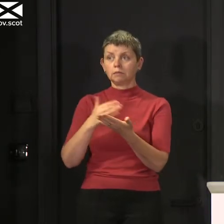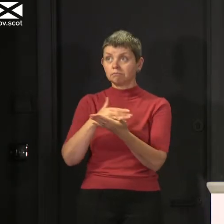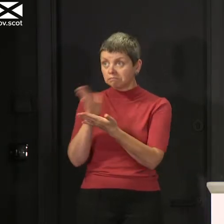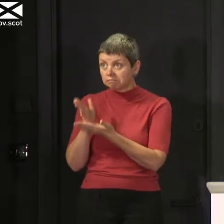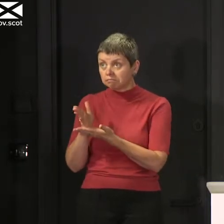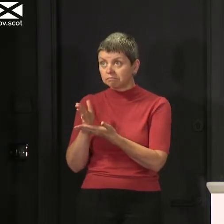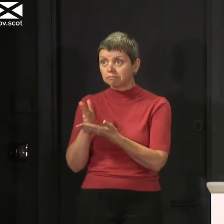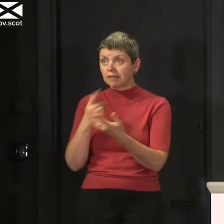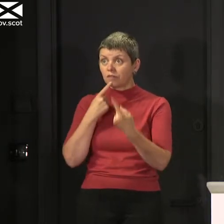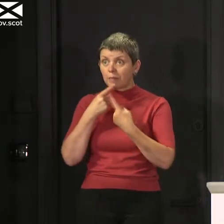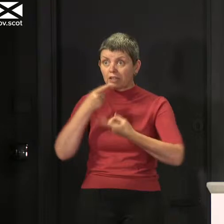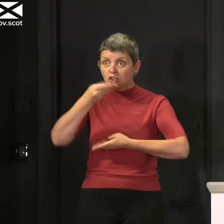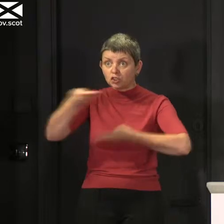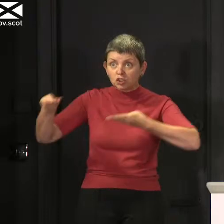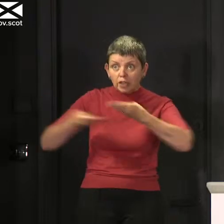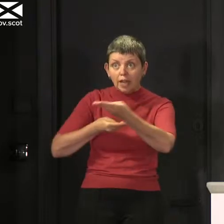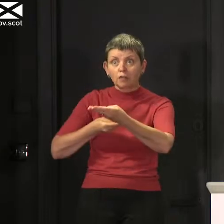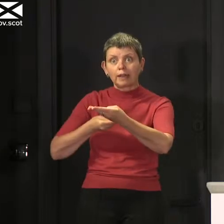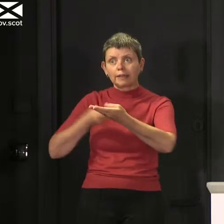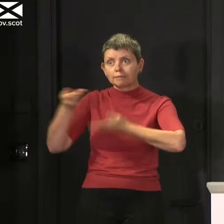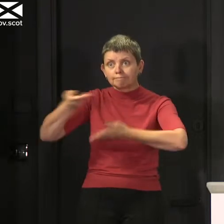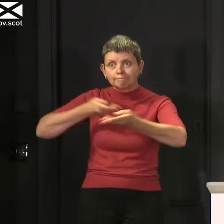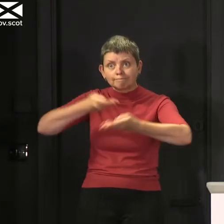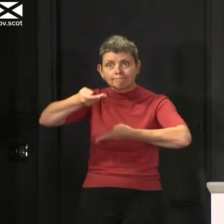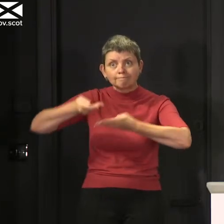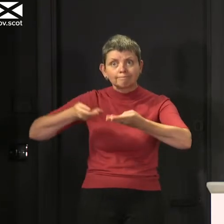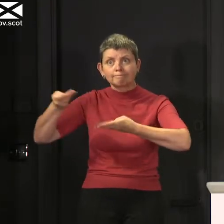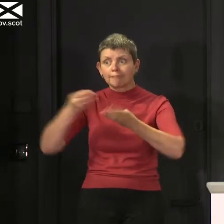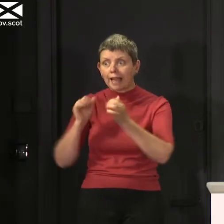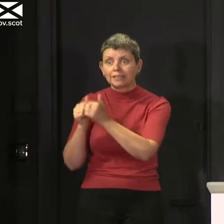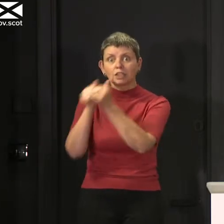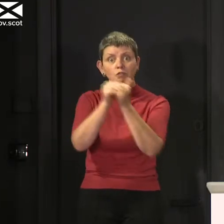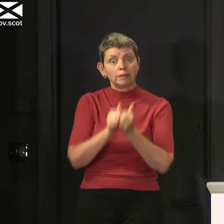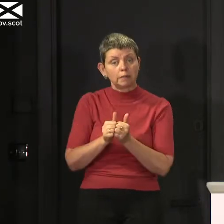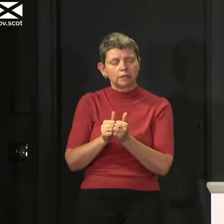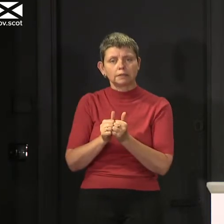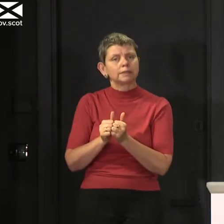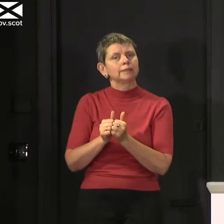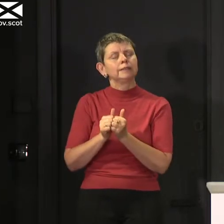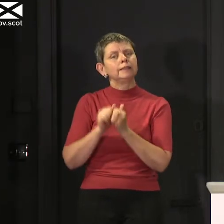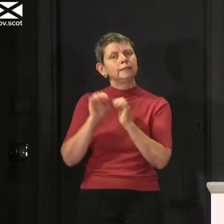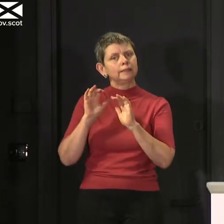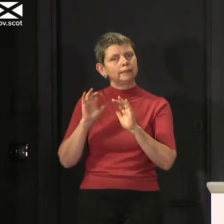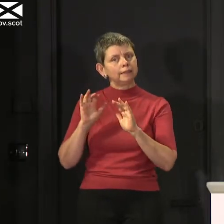and information and an agreement we come to that collectively and it becomes a four nation's